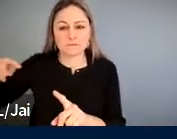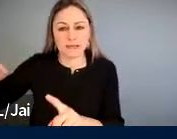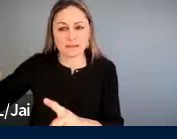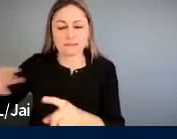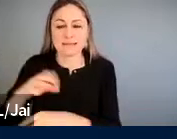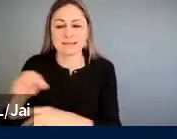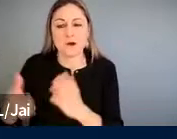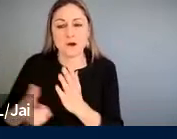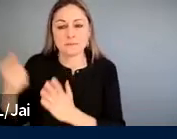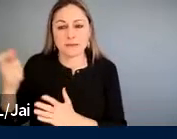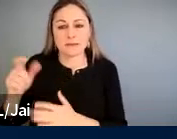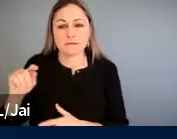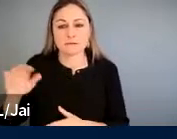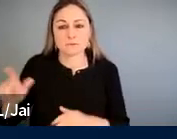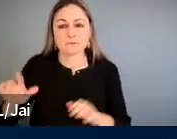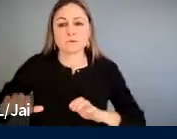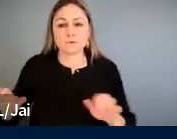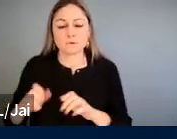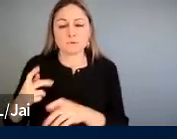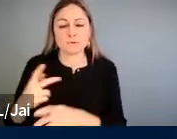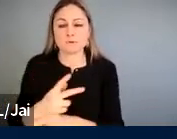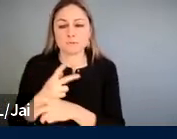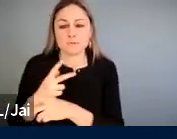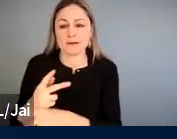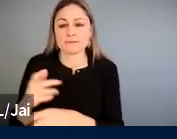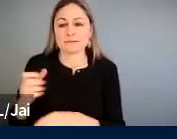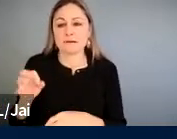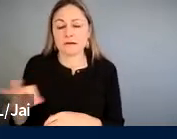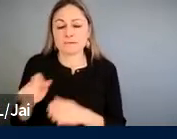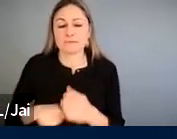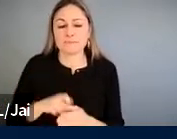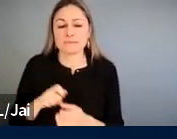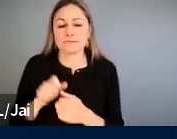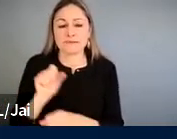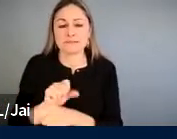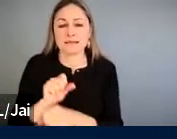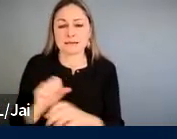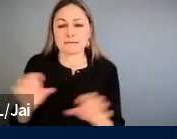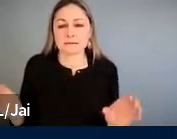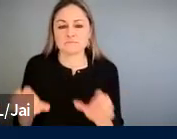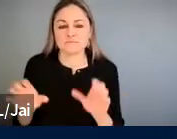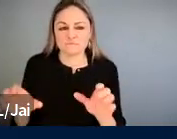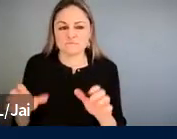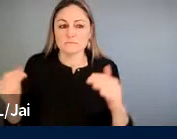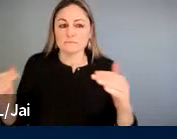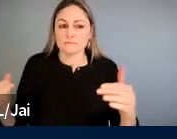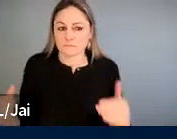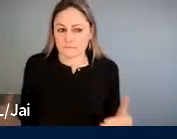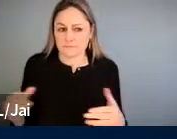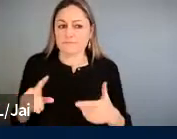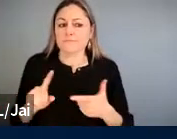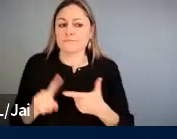to do the supervising of a task performance. There are also wearable technologies, devices